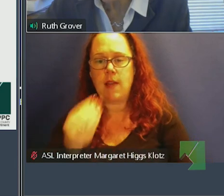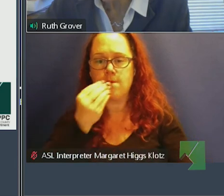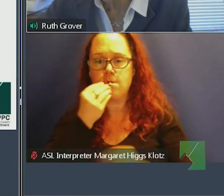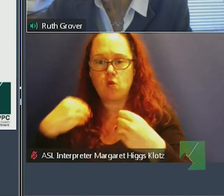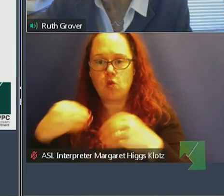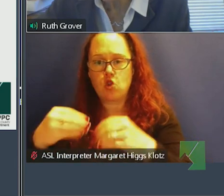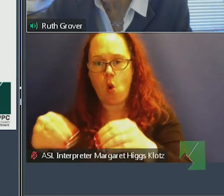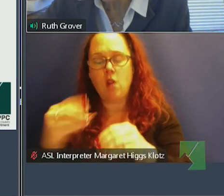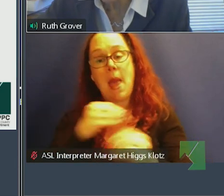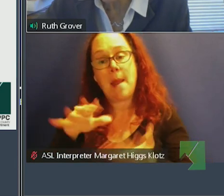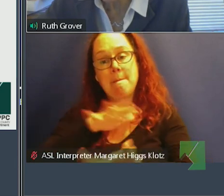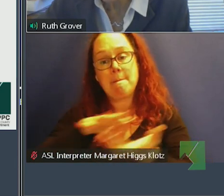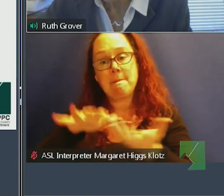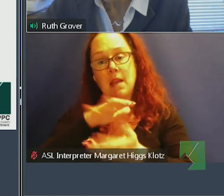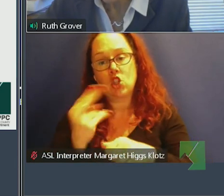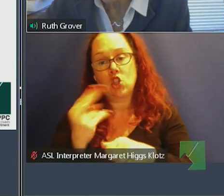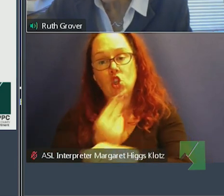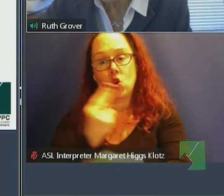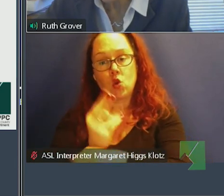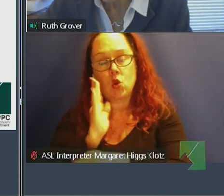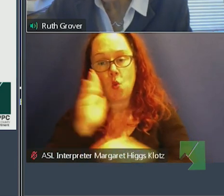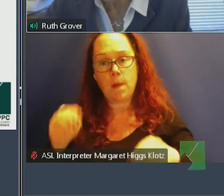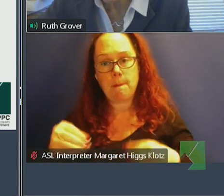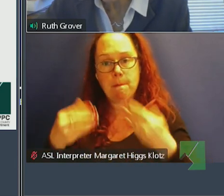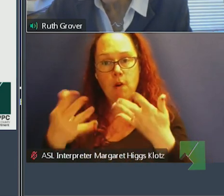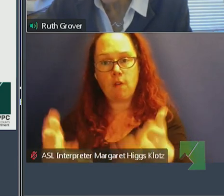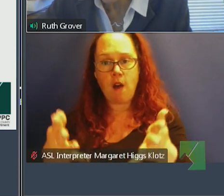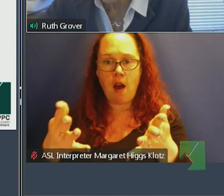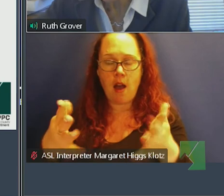creates a synergy creating livelier and more vital